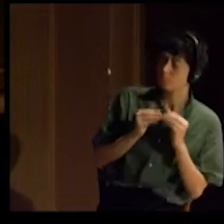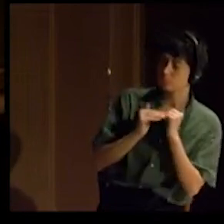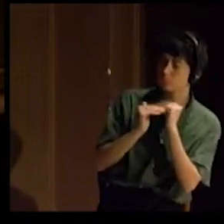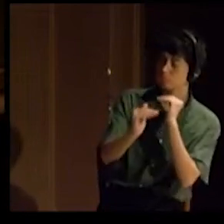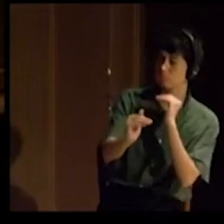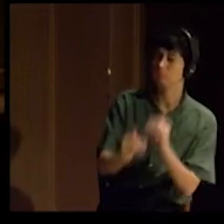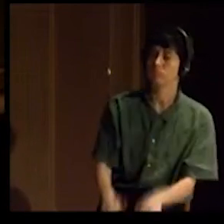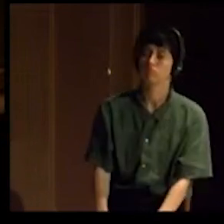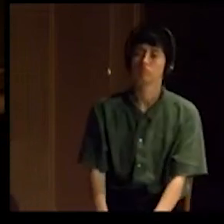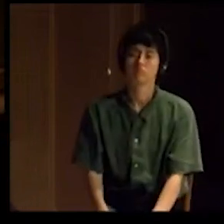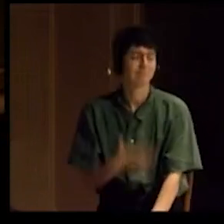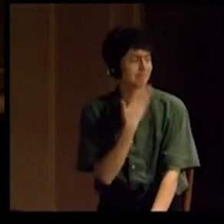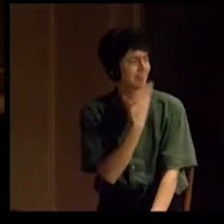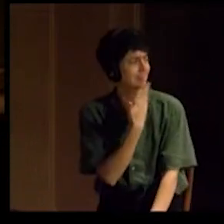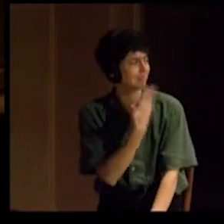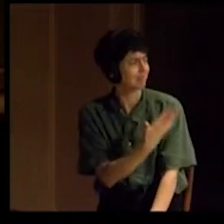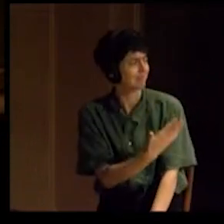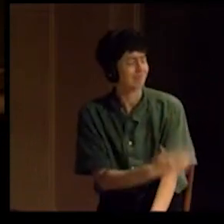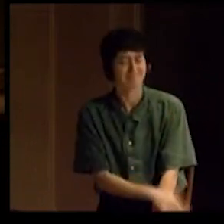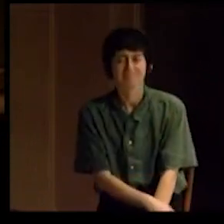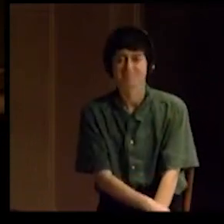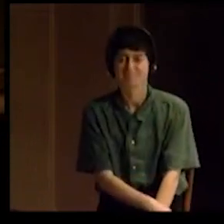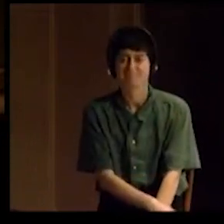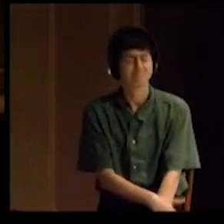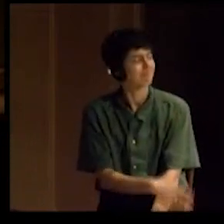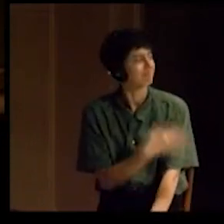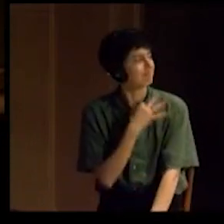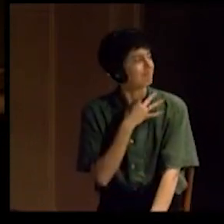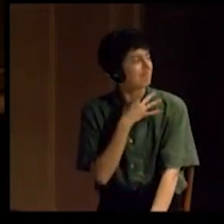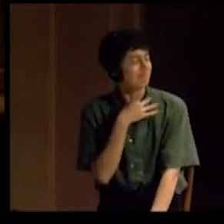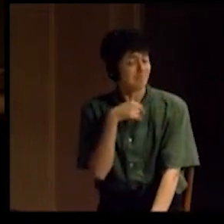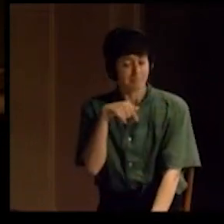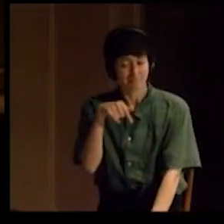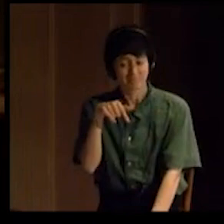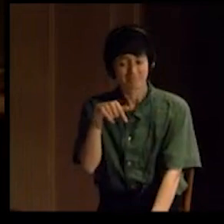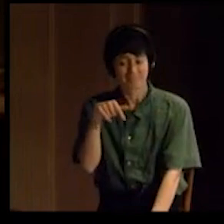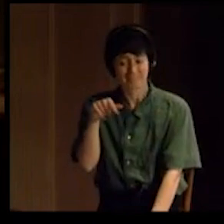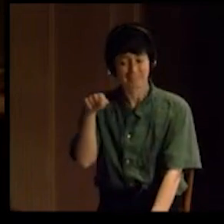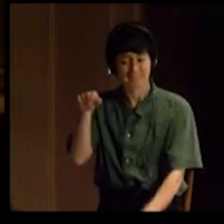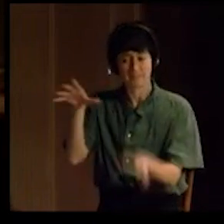[Audience Member] I was wondering, for these Himalayan birds, what are the advantages